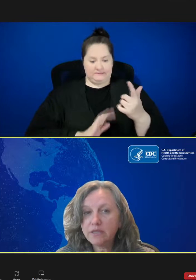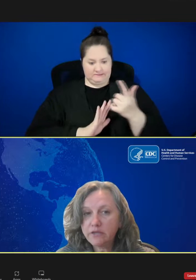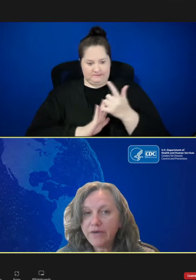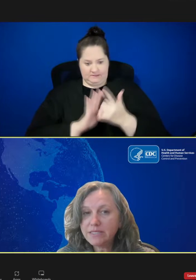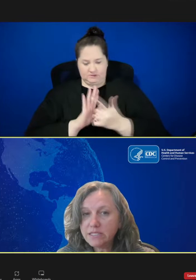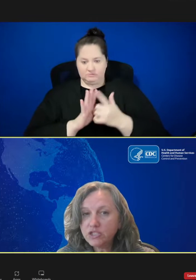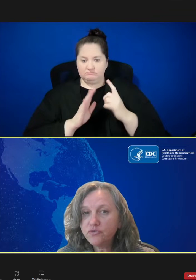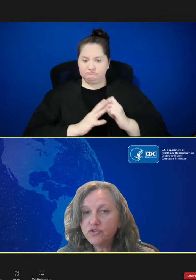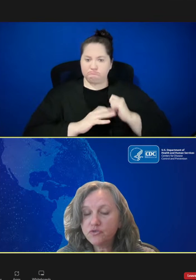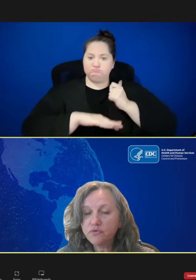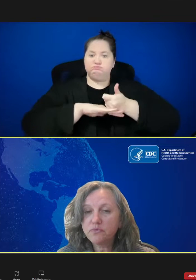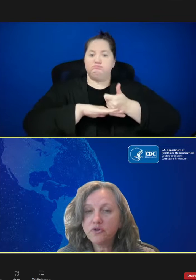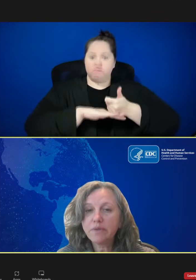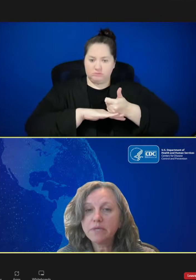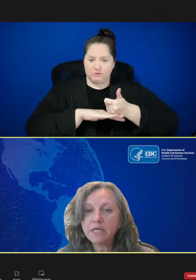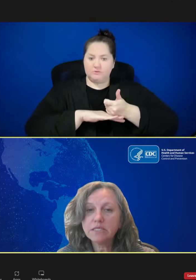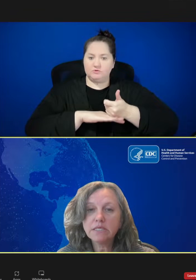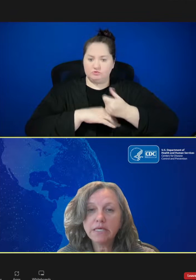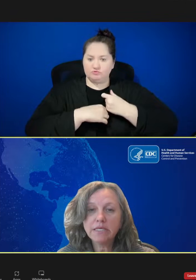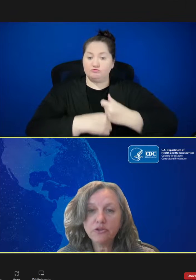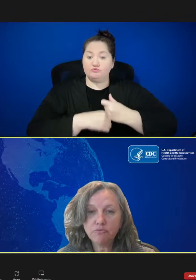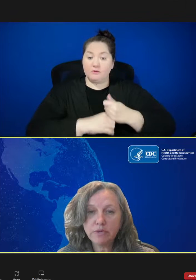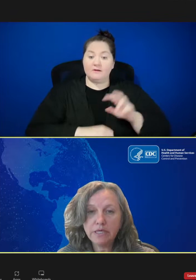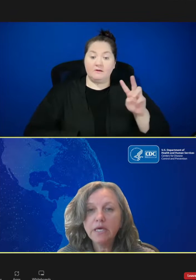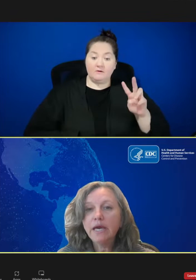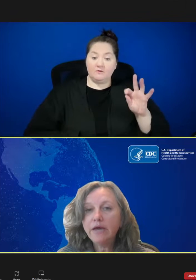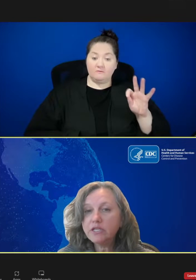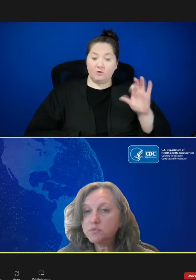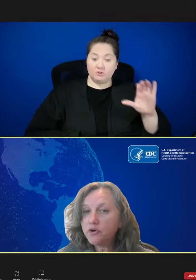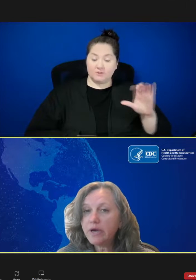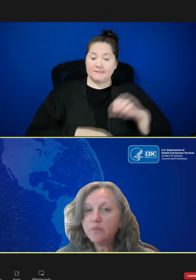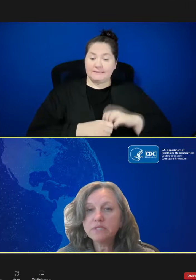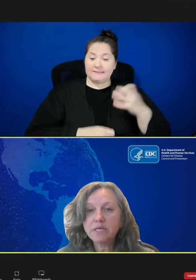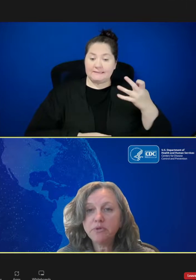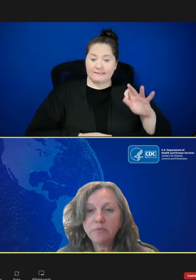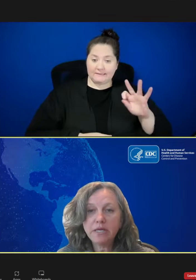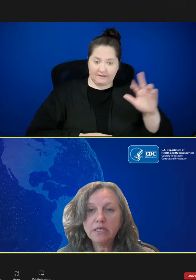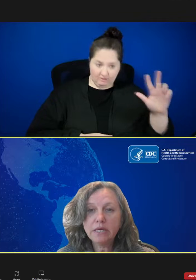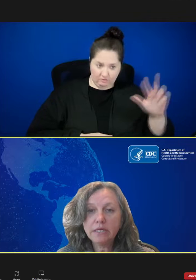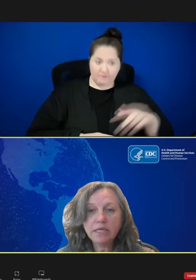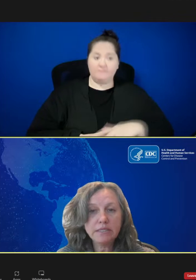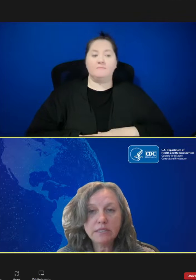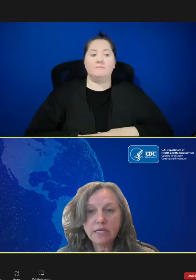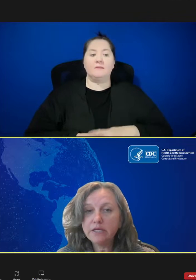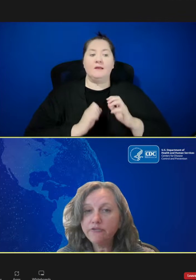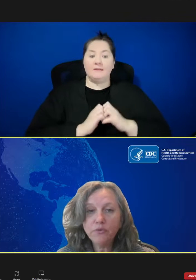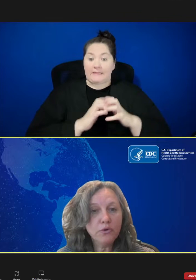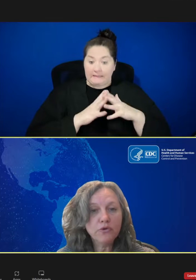the Vaccines for Children program in 1993. And this program was implemented in 1994,